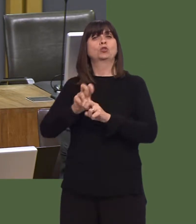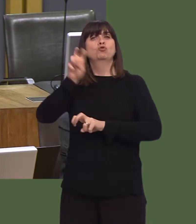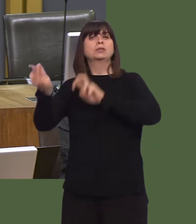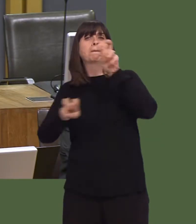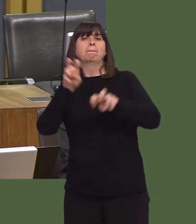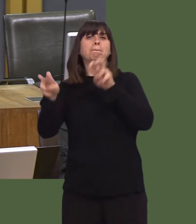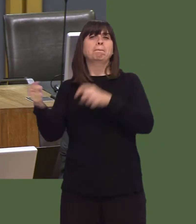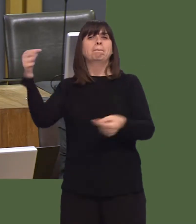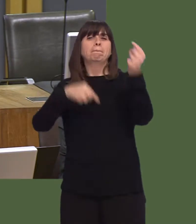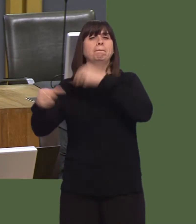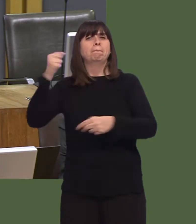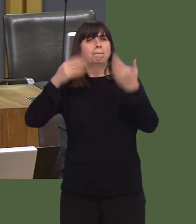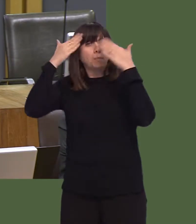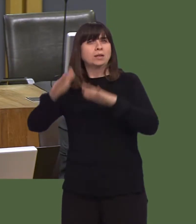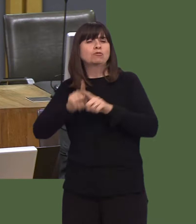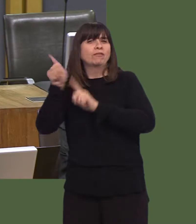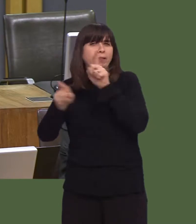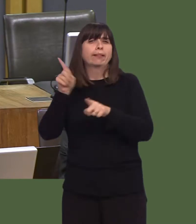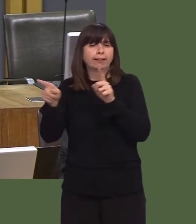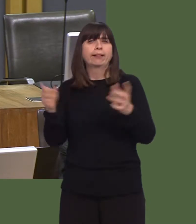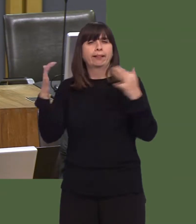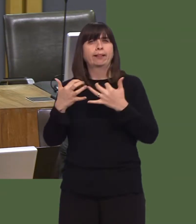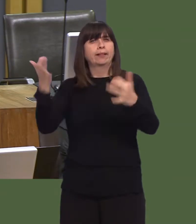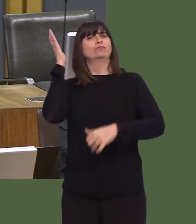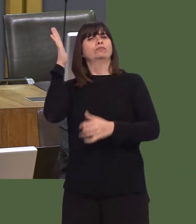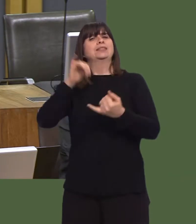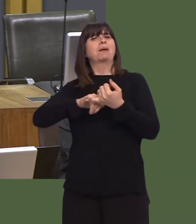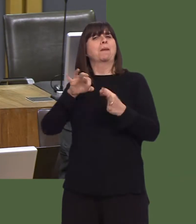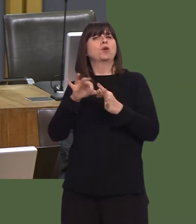Mike Hedges, and one of the excellent speakers at that was Samantha Birdsell, who had left